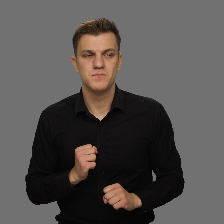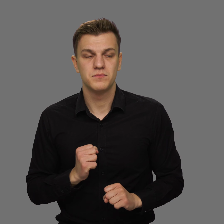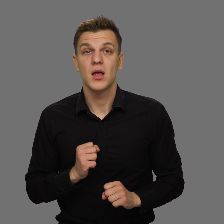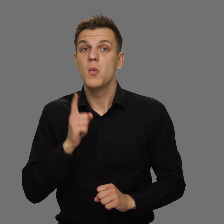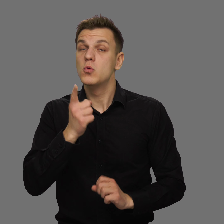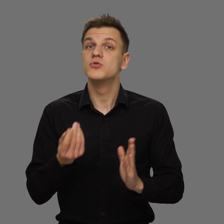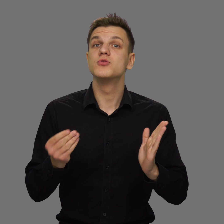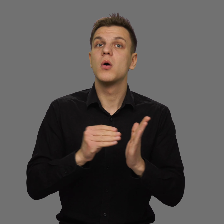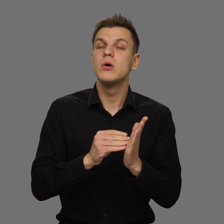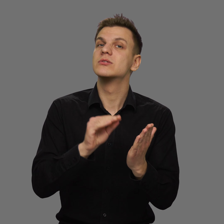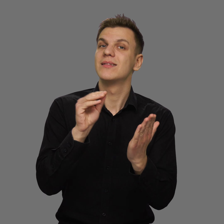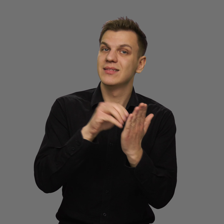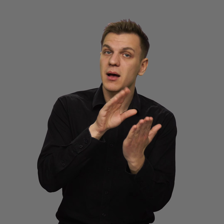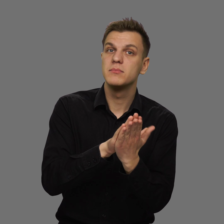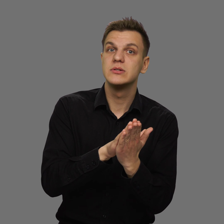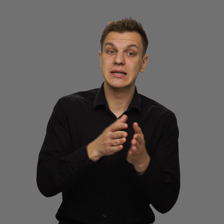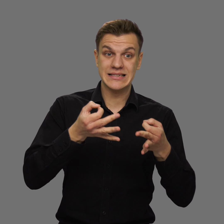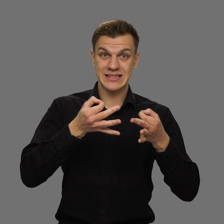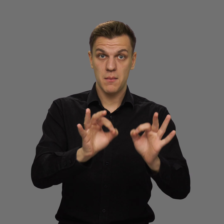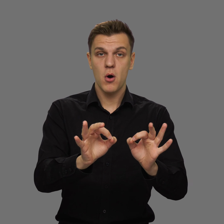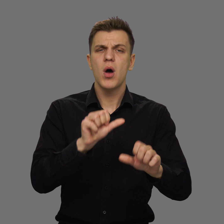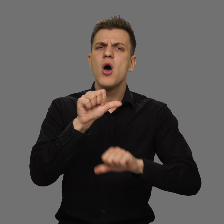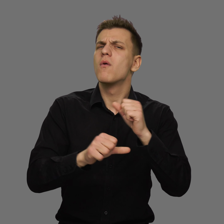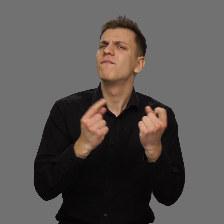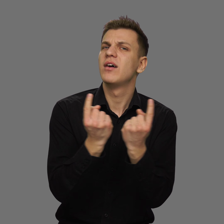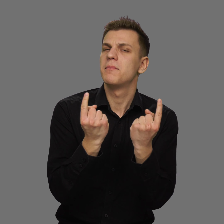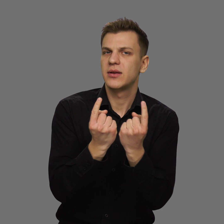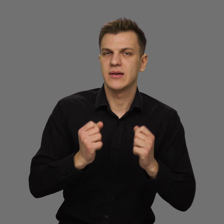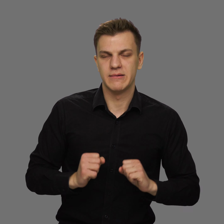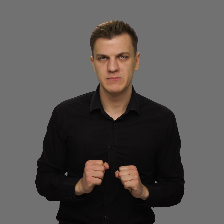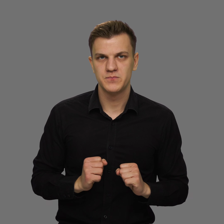entry of the year of the car.